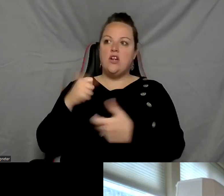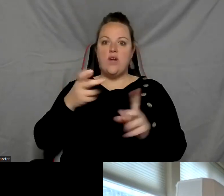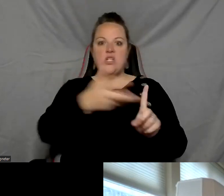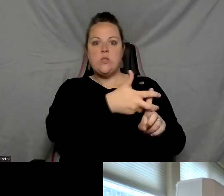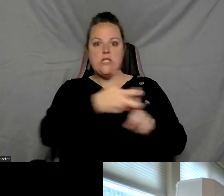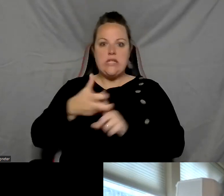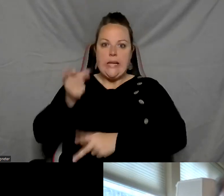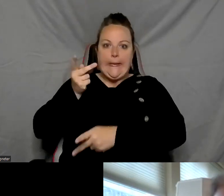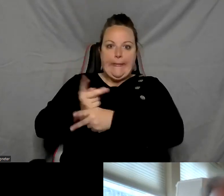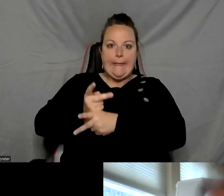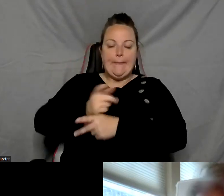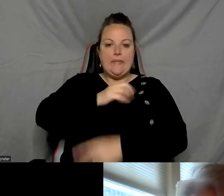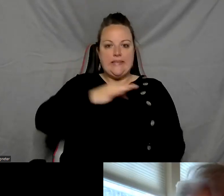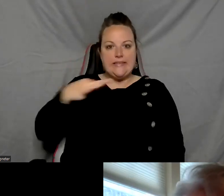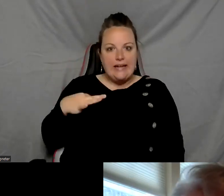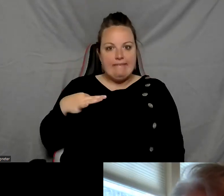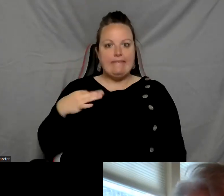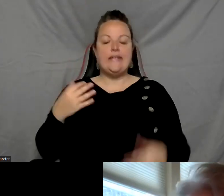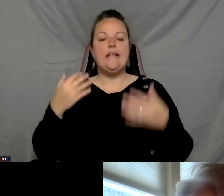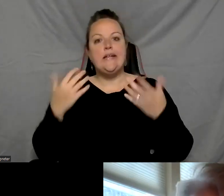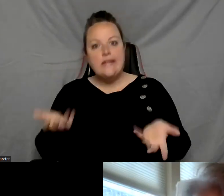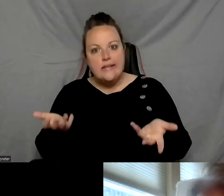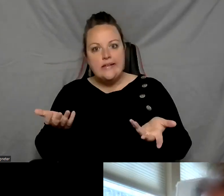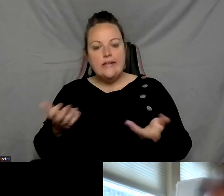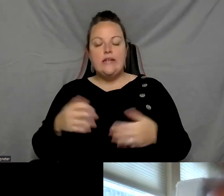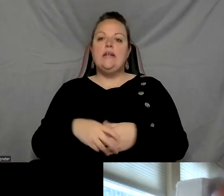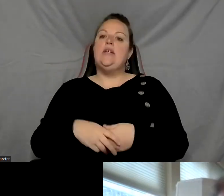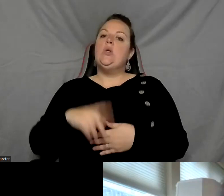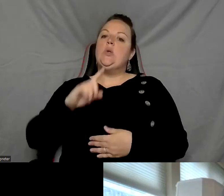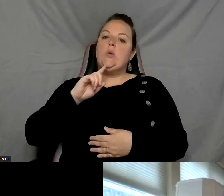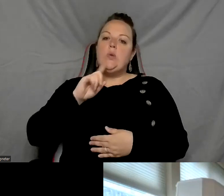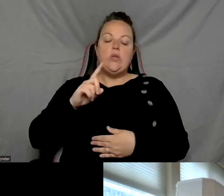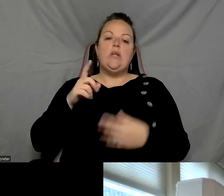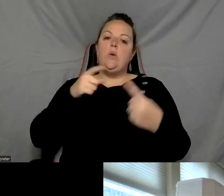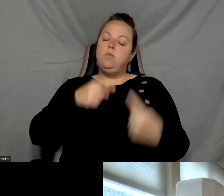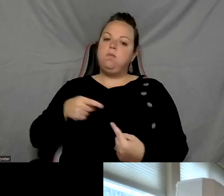to keep them from leaving. I think it's a real struggle to keep people